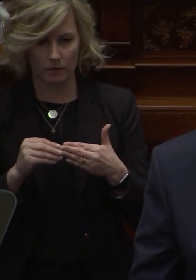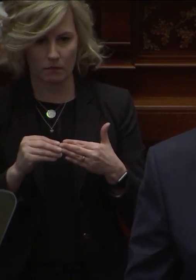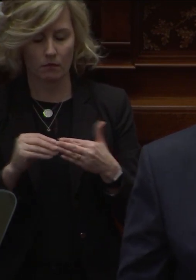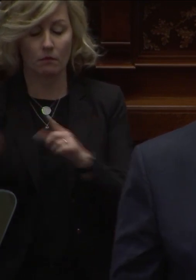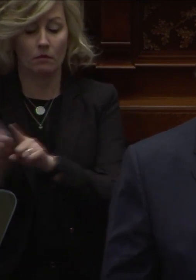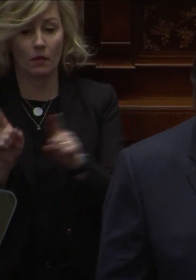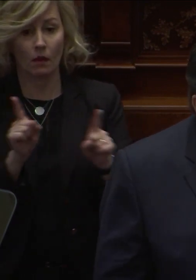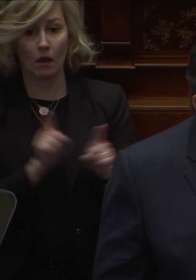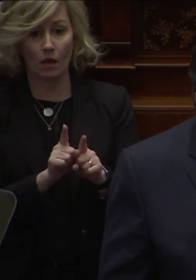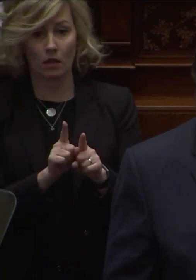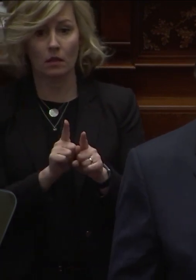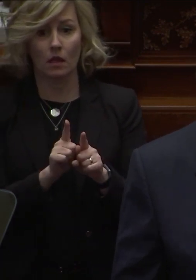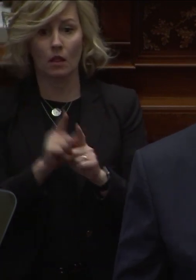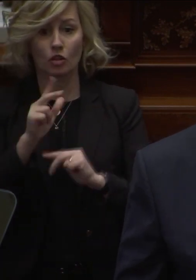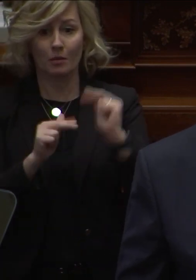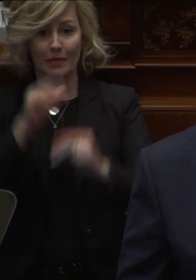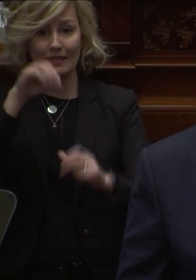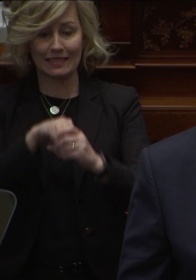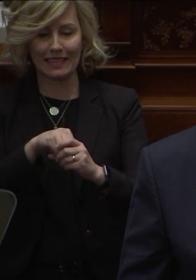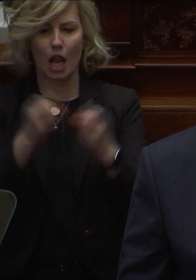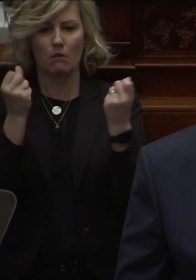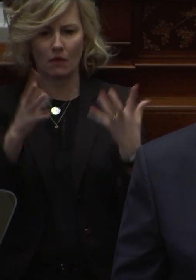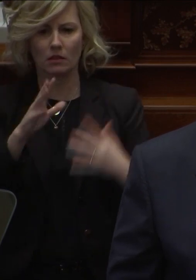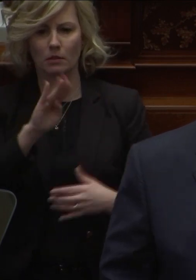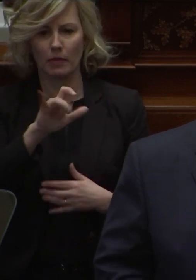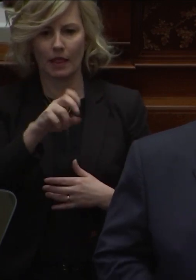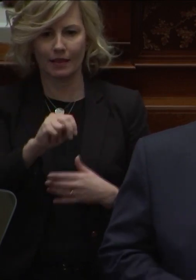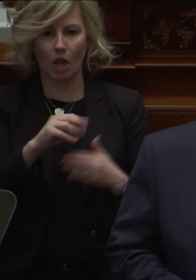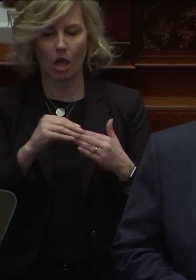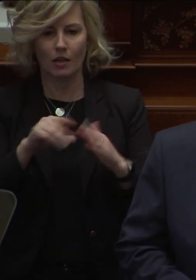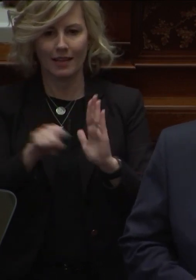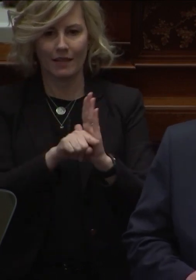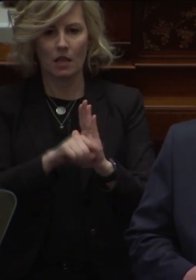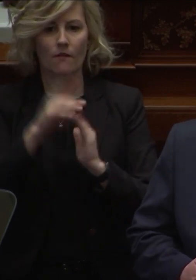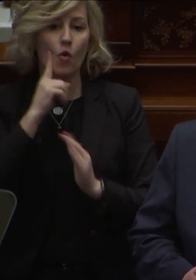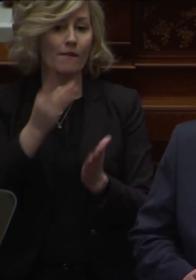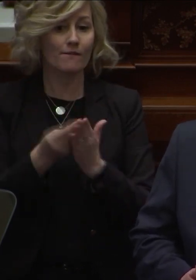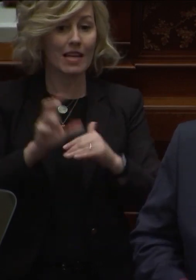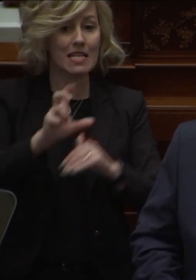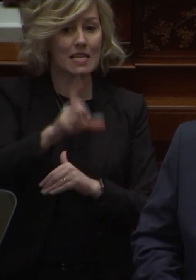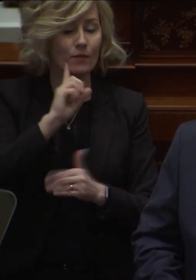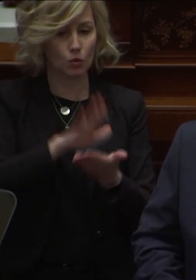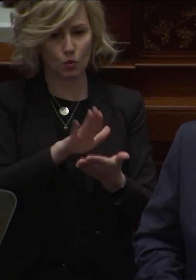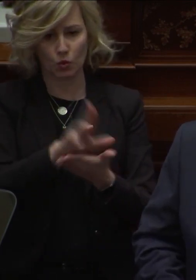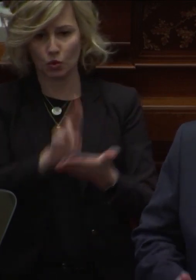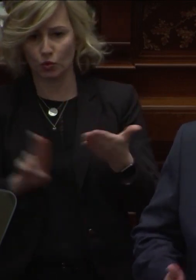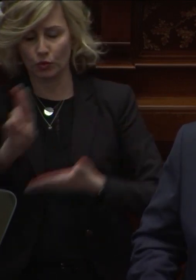IT THAT EXCEEDS $15 BILLION. IN ADDITION, THERE IS ABILITY-IN MULTI BILLION DOLLARS DEFICIT OF